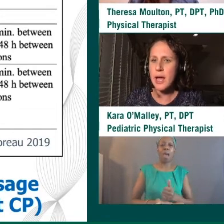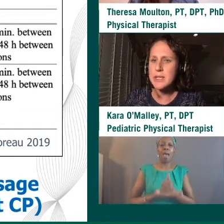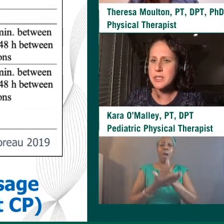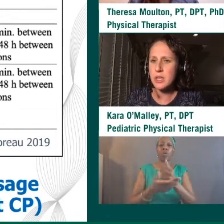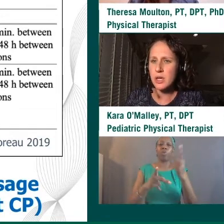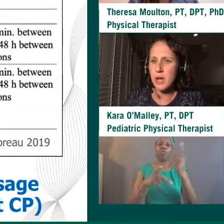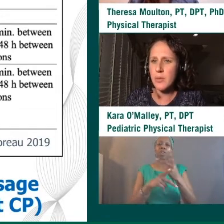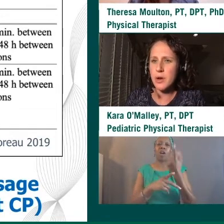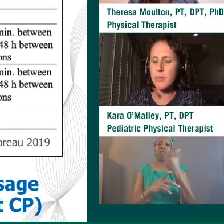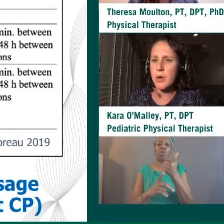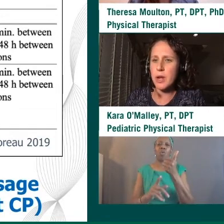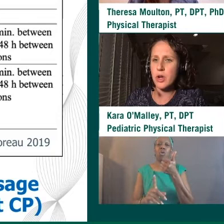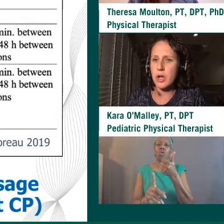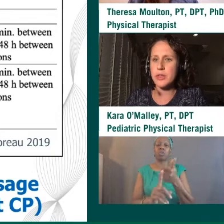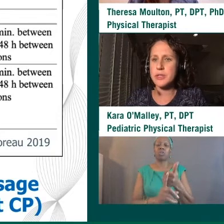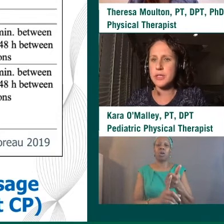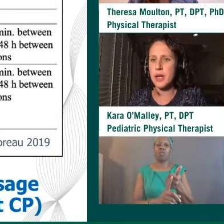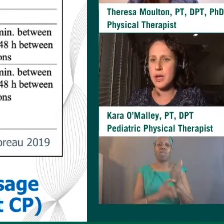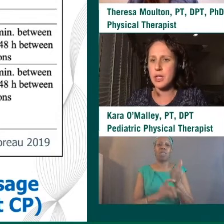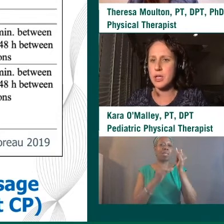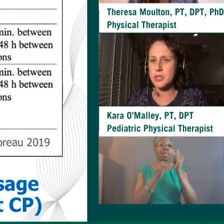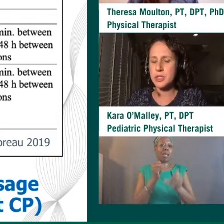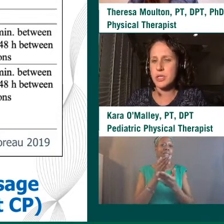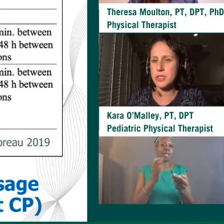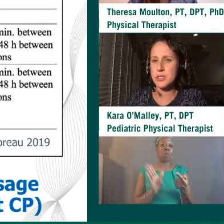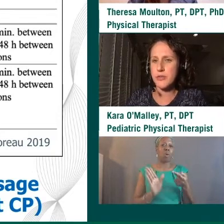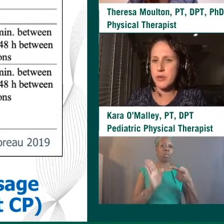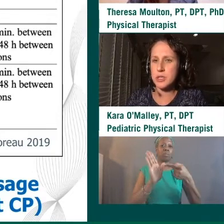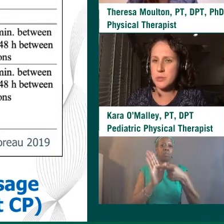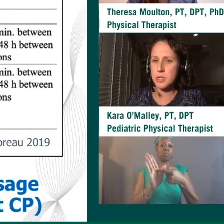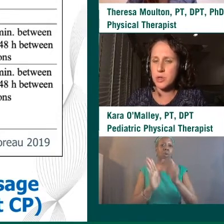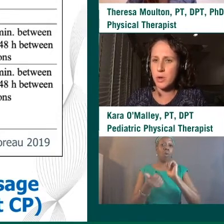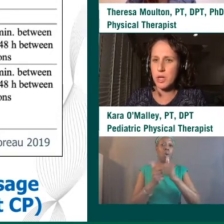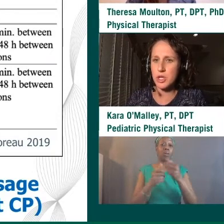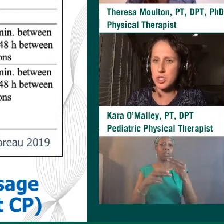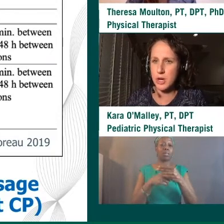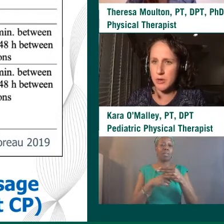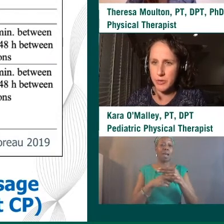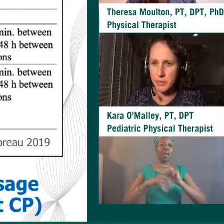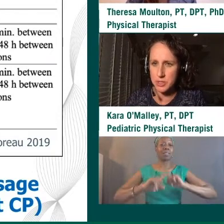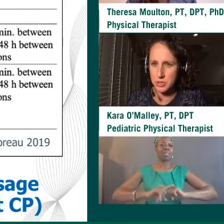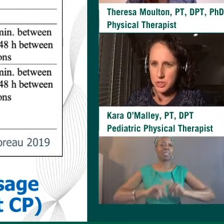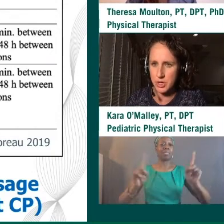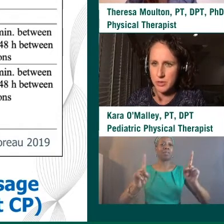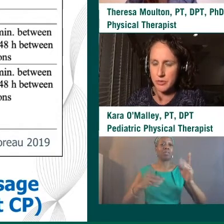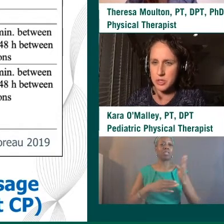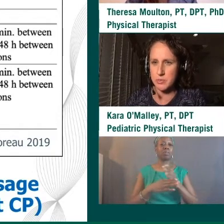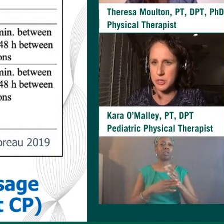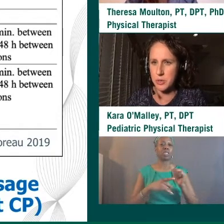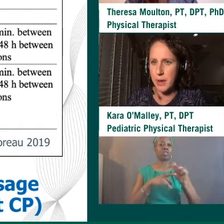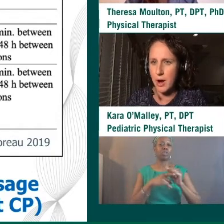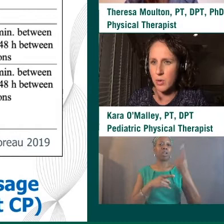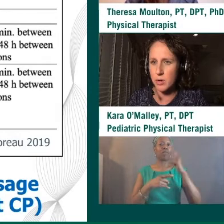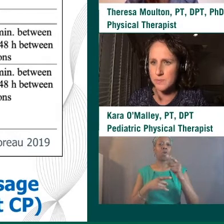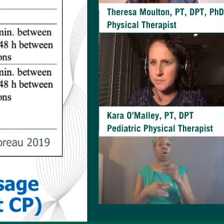The last thing I wanna point out on this slide is just the difference between training for muscle strength versus muscle power.